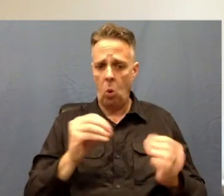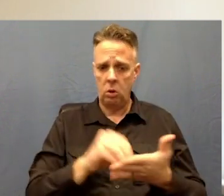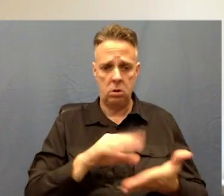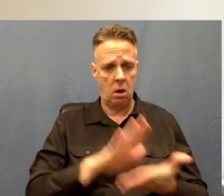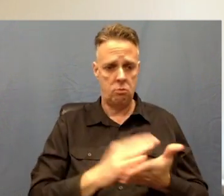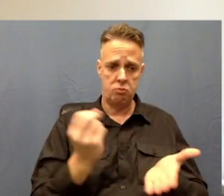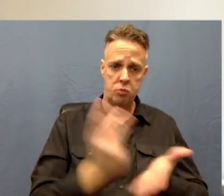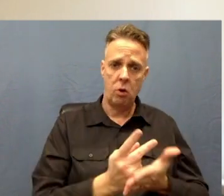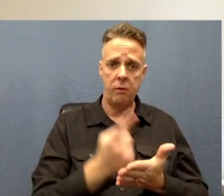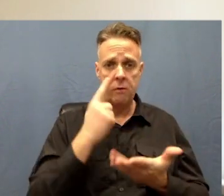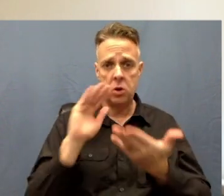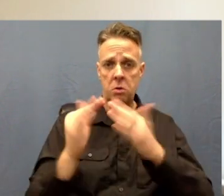OUR COMMUNITY, IN THE RELIEF PACKAGES THAT ARE BEING